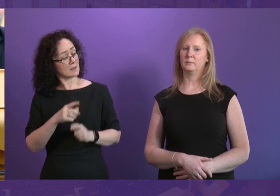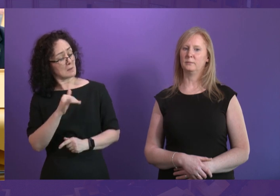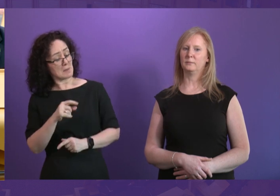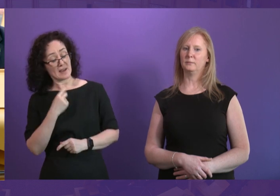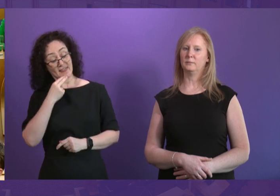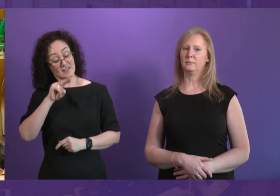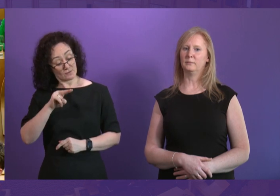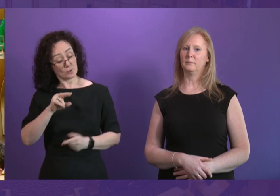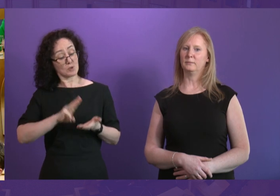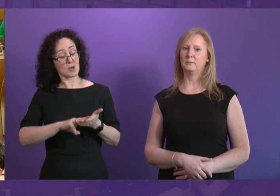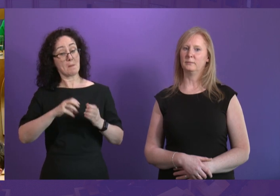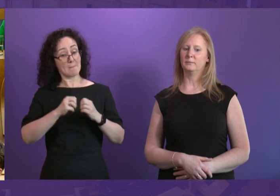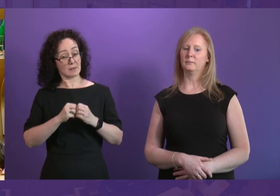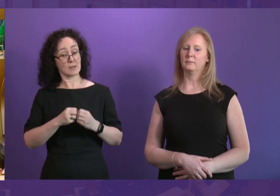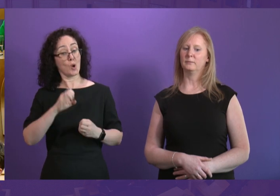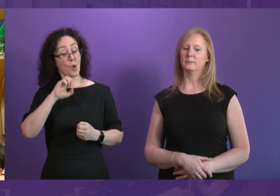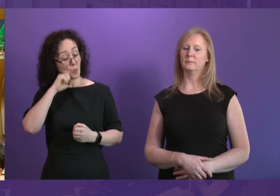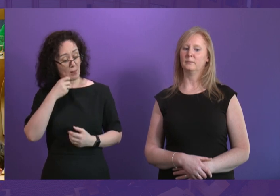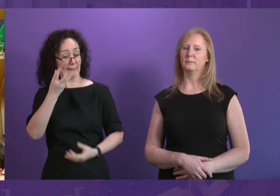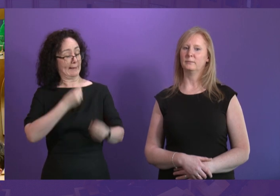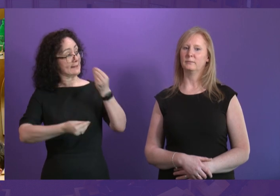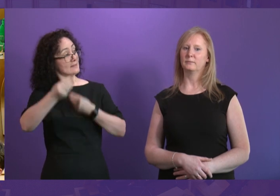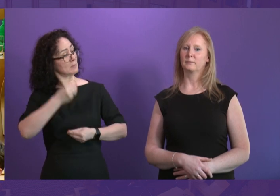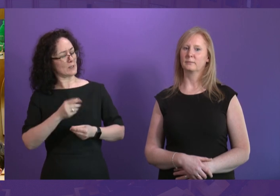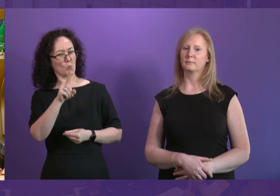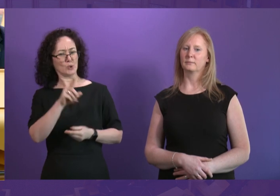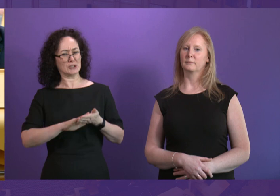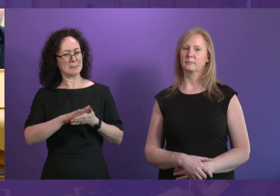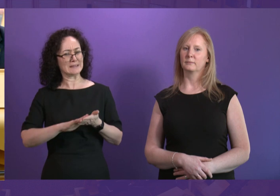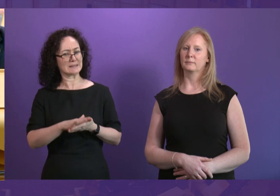hope that Jackson Carlaw would want to take a very close look at her comments. However,